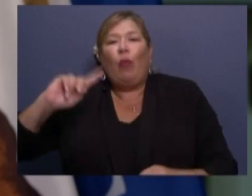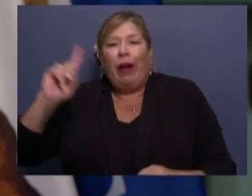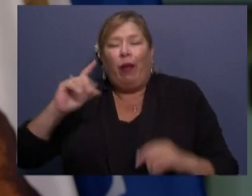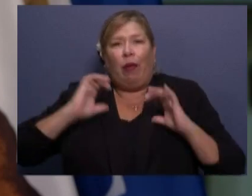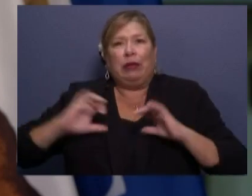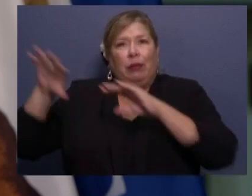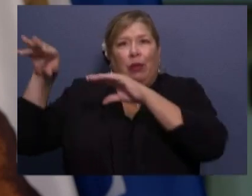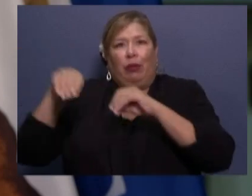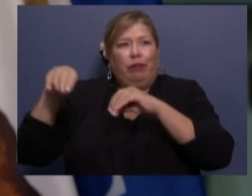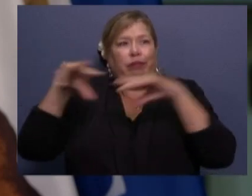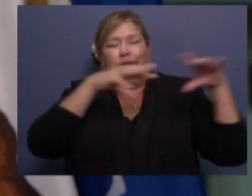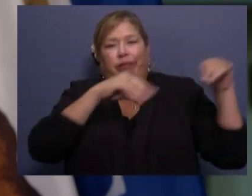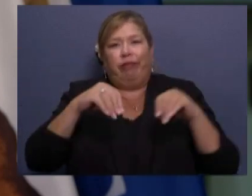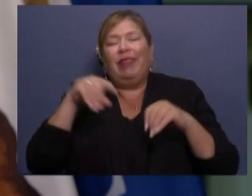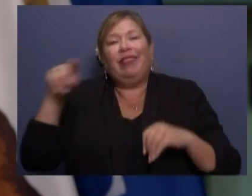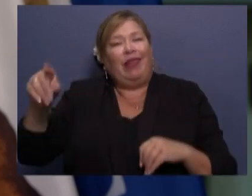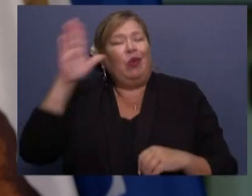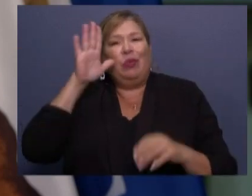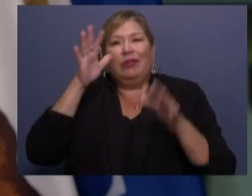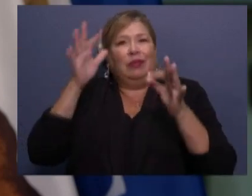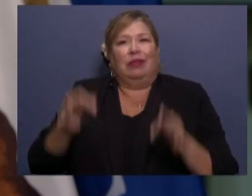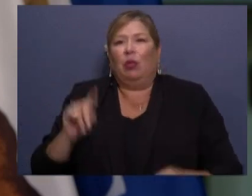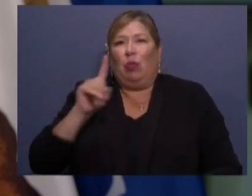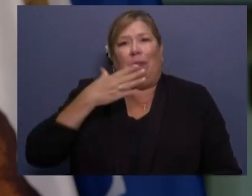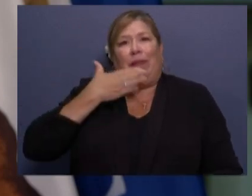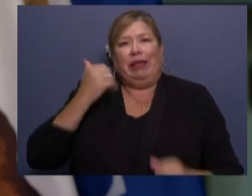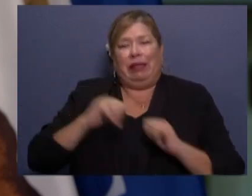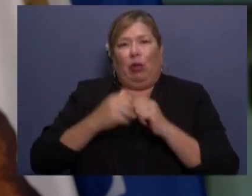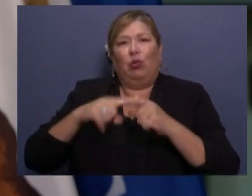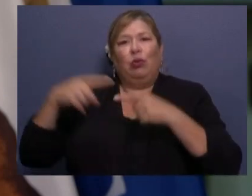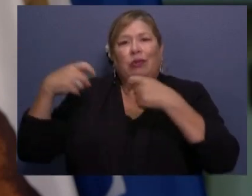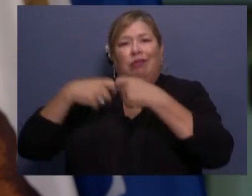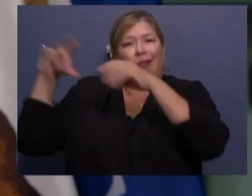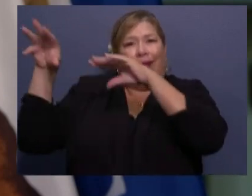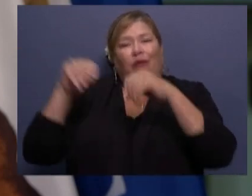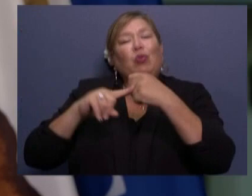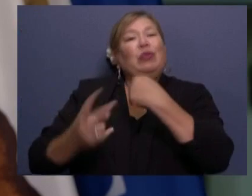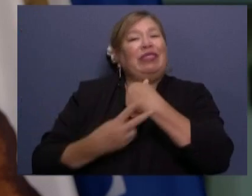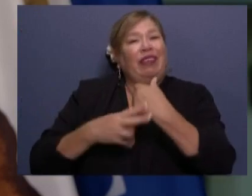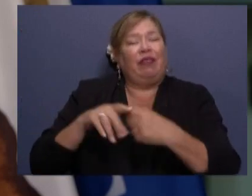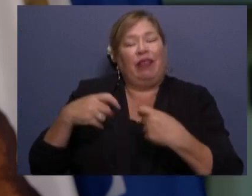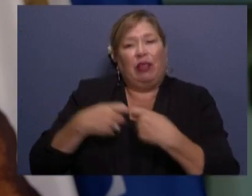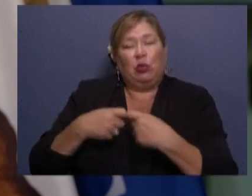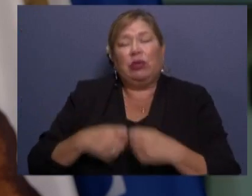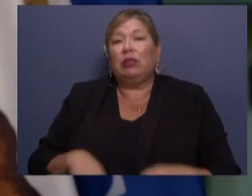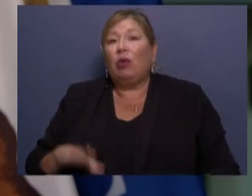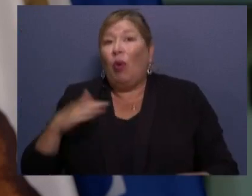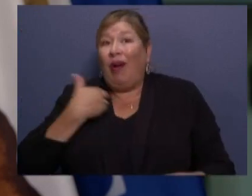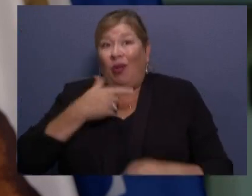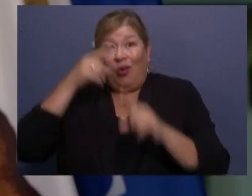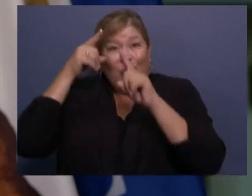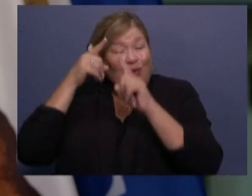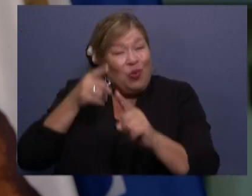the best way to allocate them and with the and and typically the goal is to try to keep them as as short